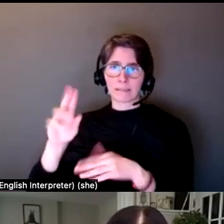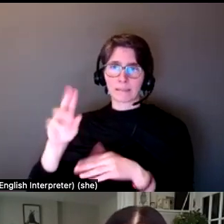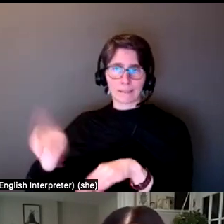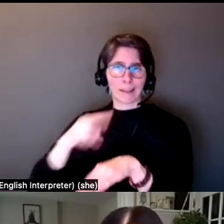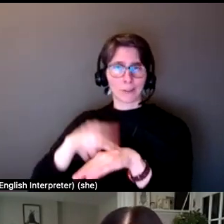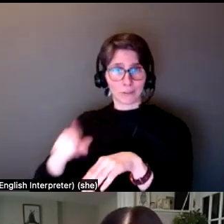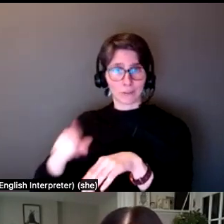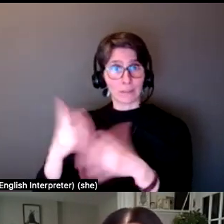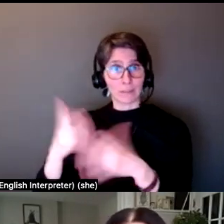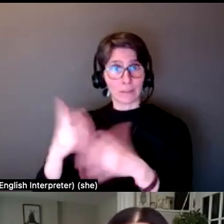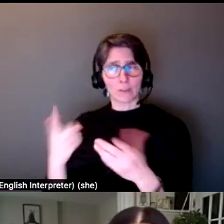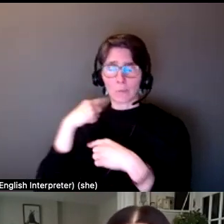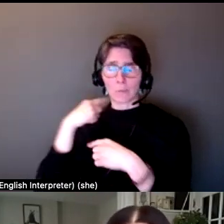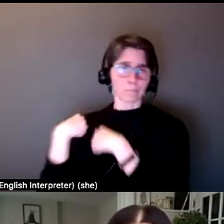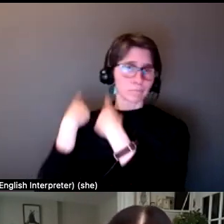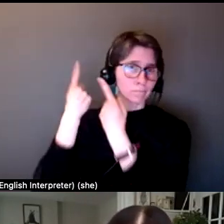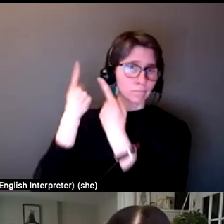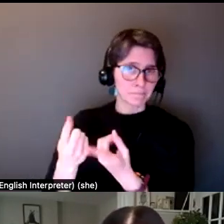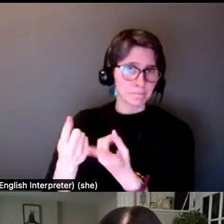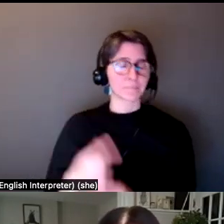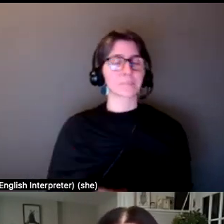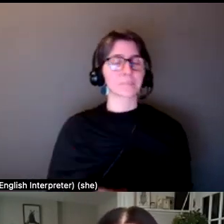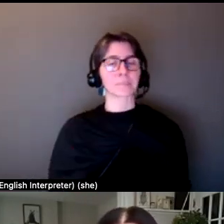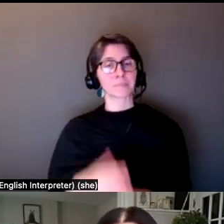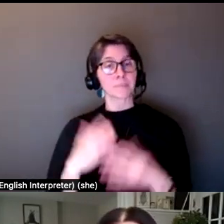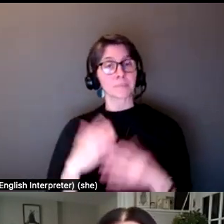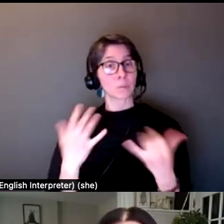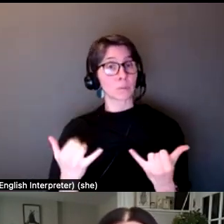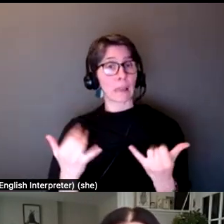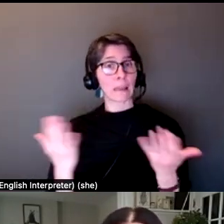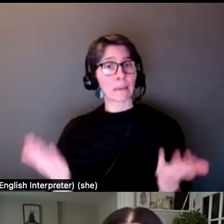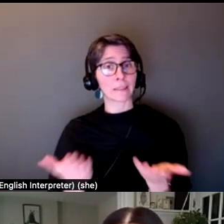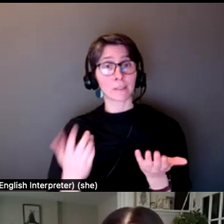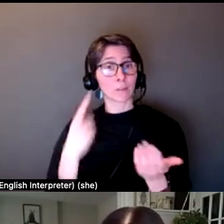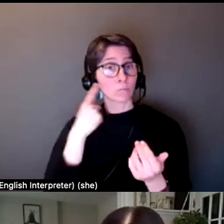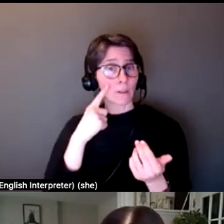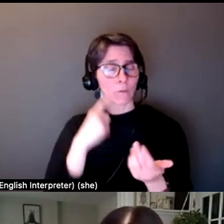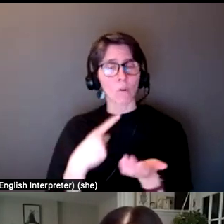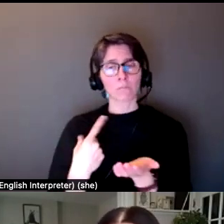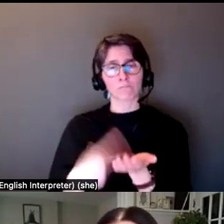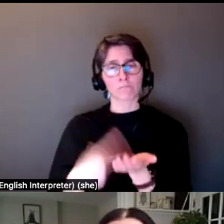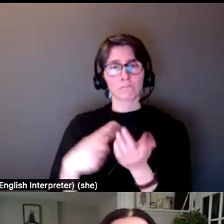So, we're here today to talk about money, and that can be sometimes an awkward or a little bit of a